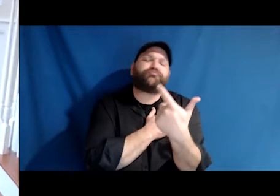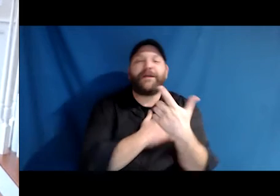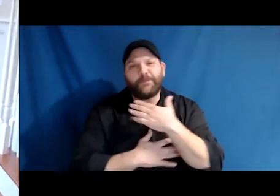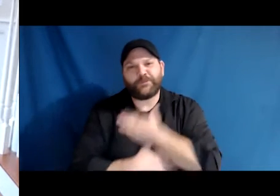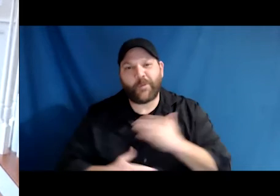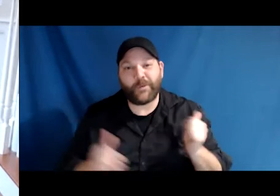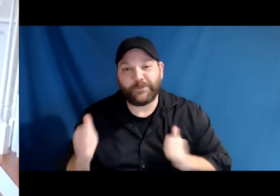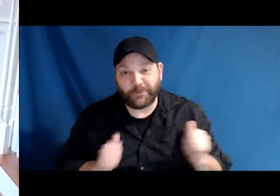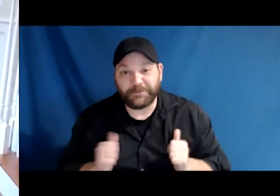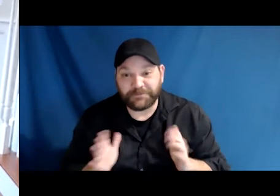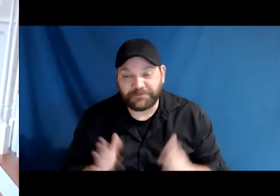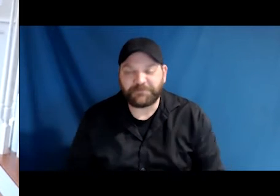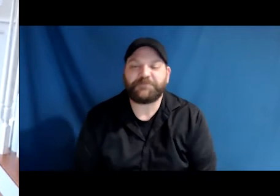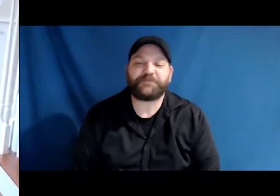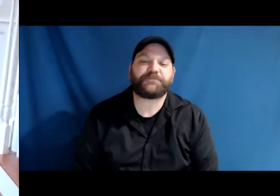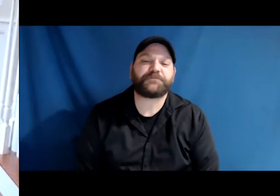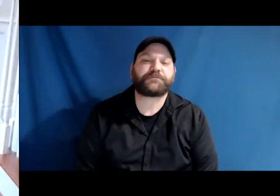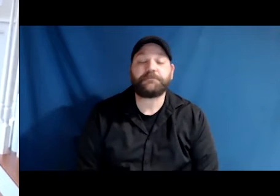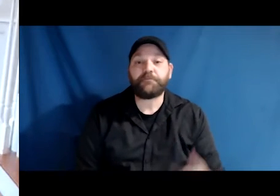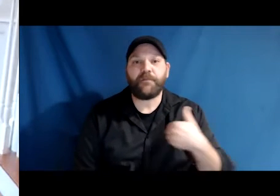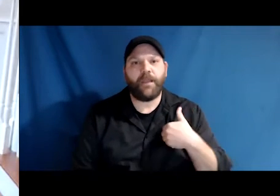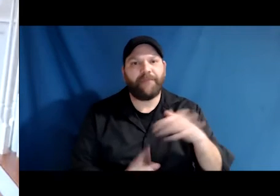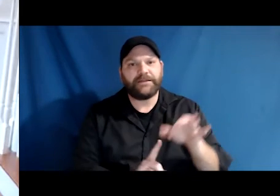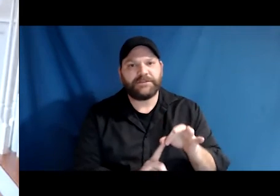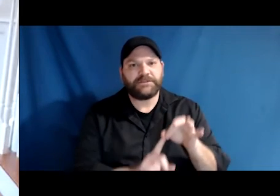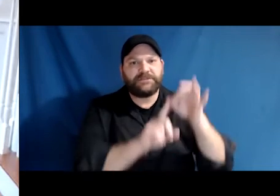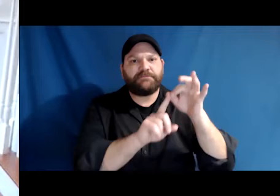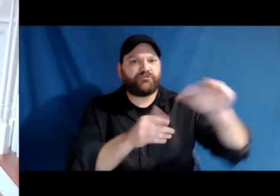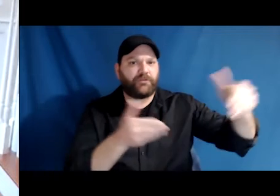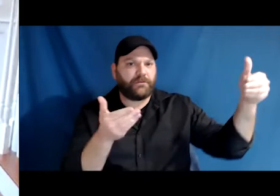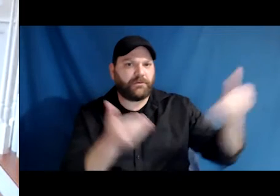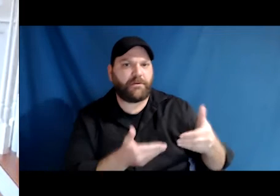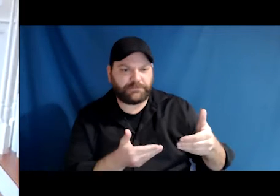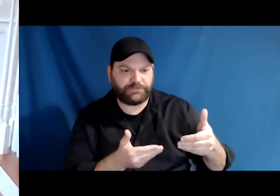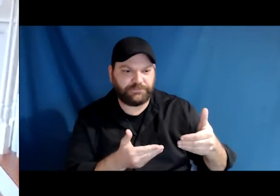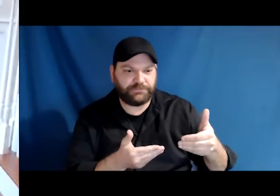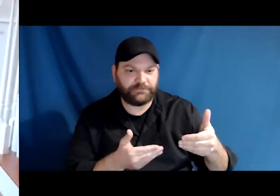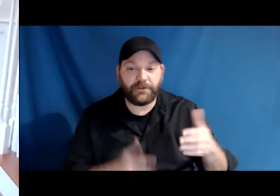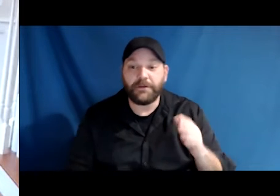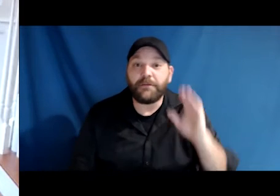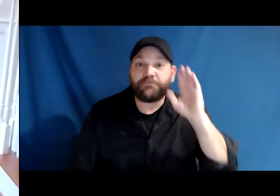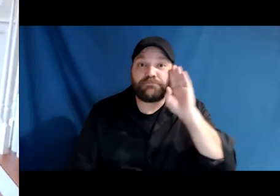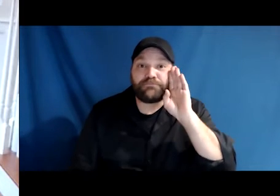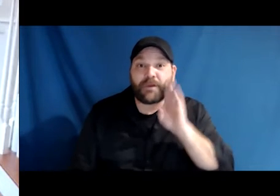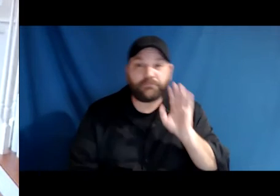I am pleased to introduce a special guest: Brown's 21st Chancellor Sam Mencoff.